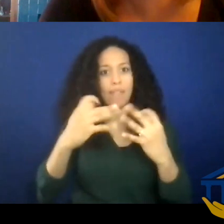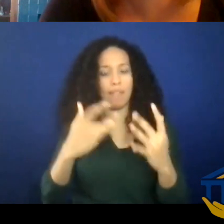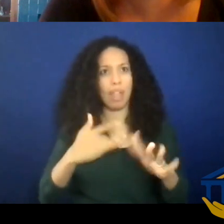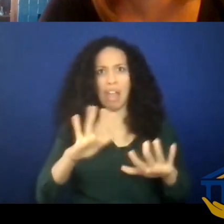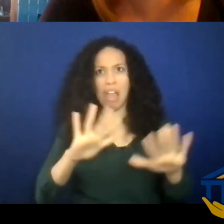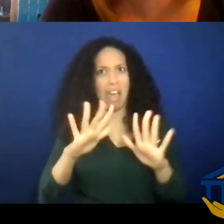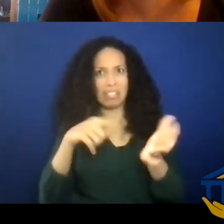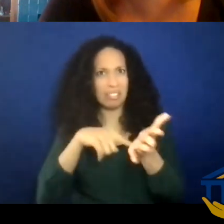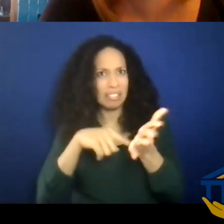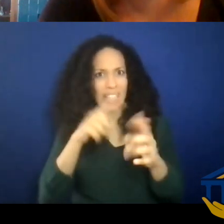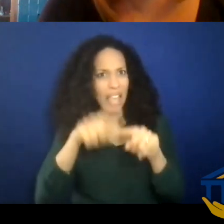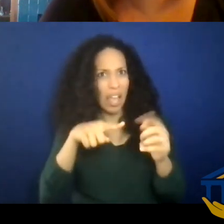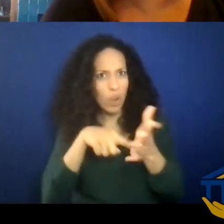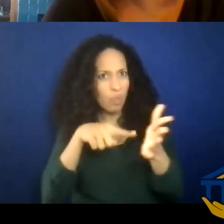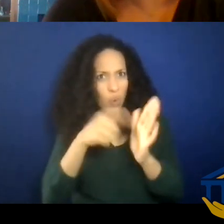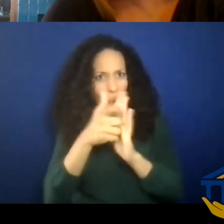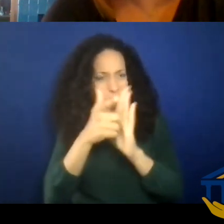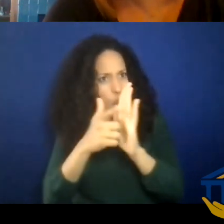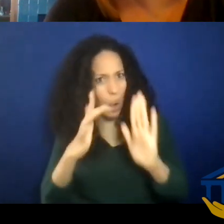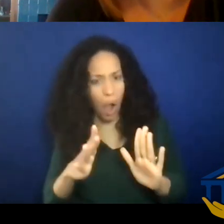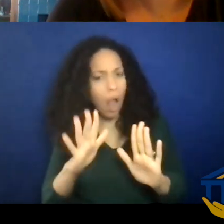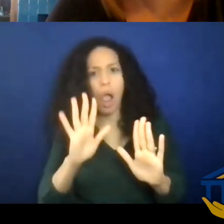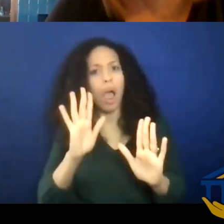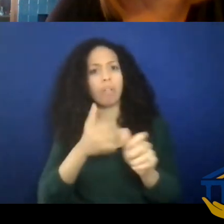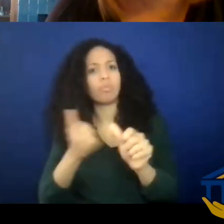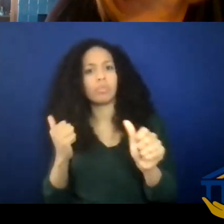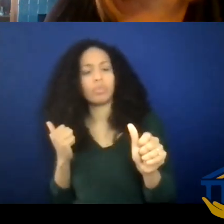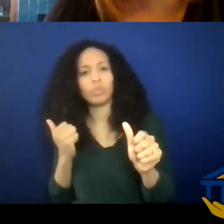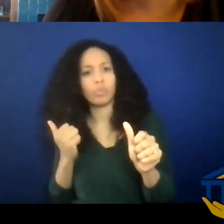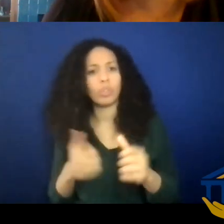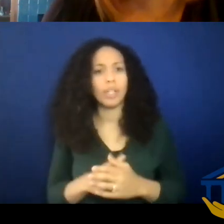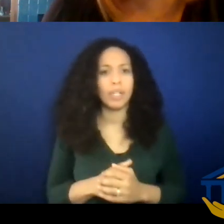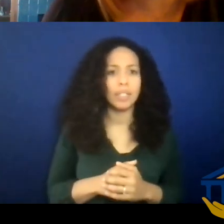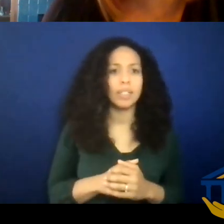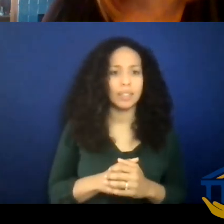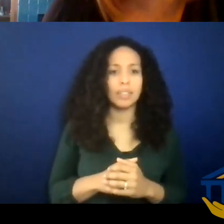nature of this. If they do have to get an attorney, just know, that it's something